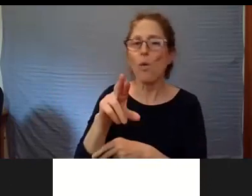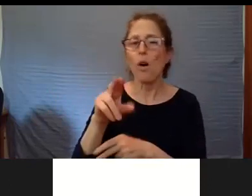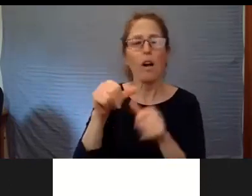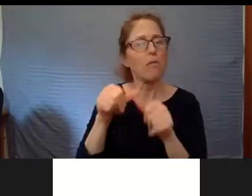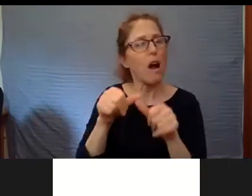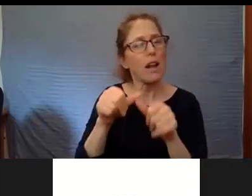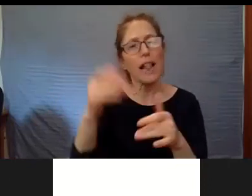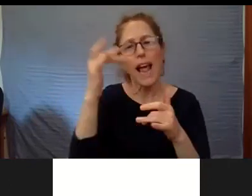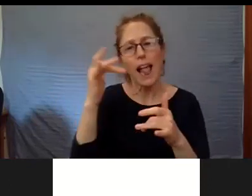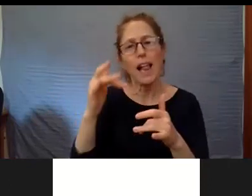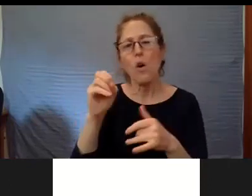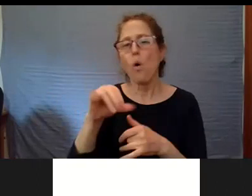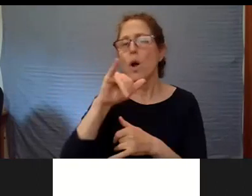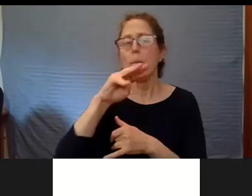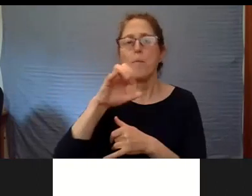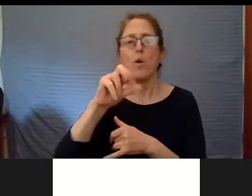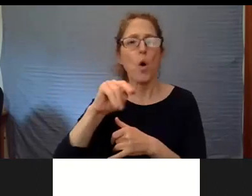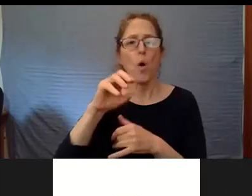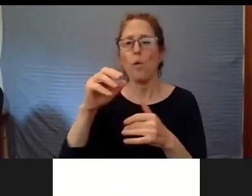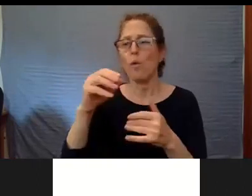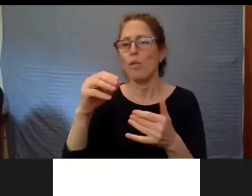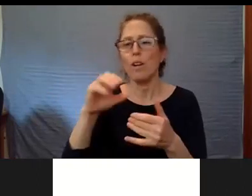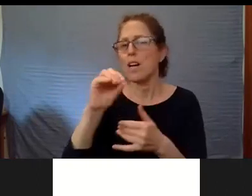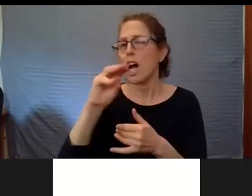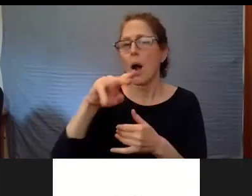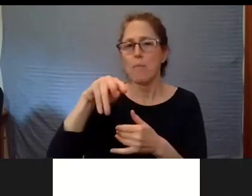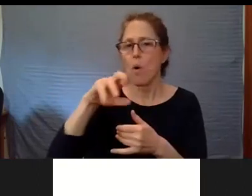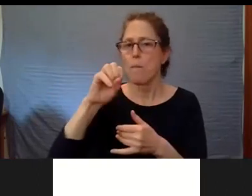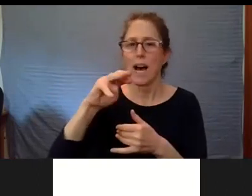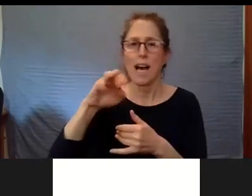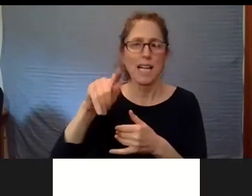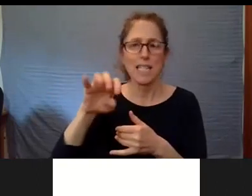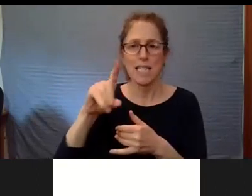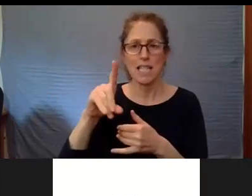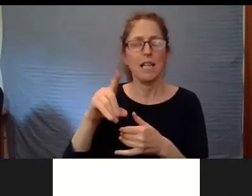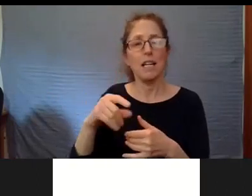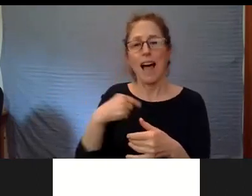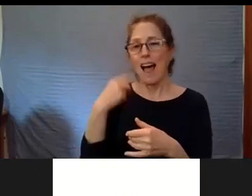I mean, I think it's always hard to see people complain about realities